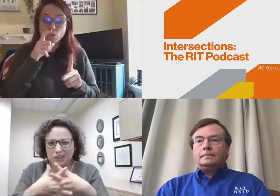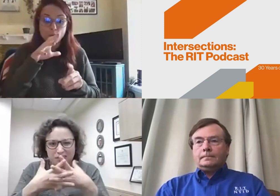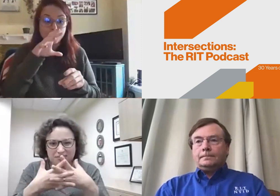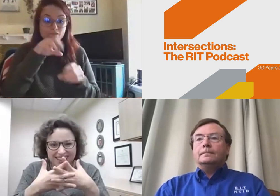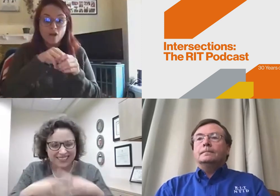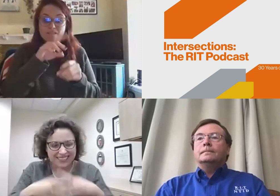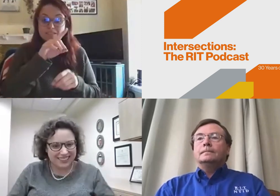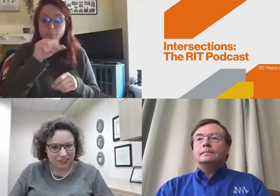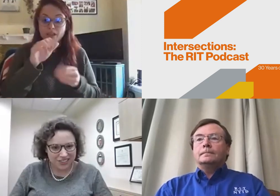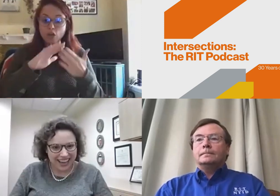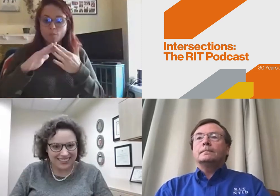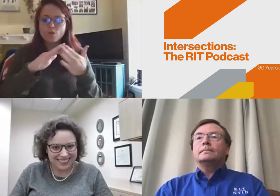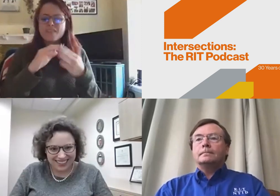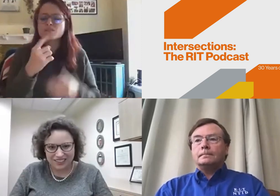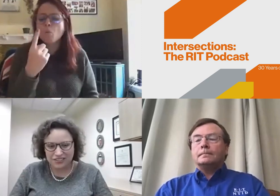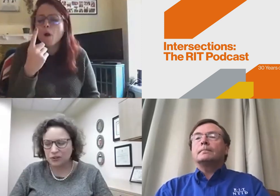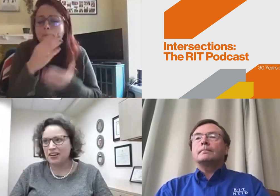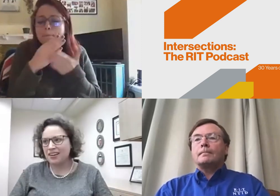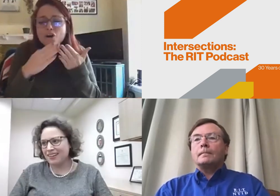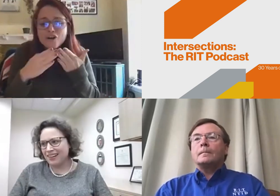and all of our facets intersect.